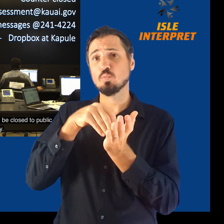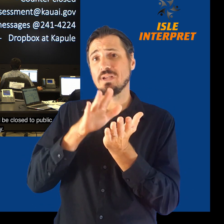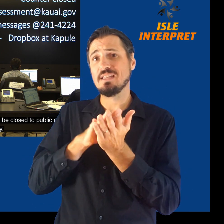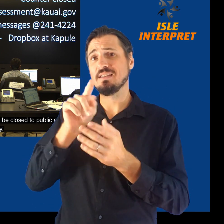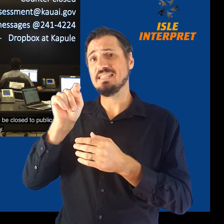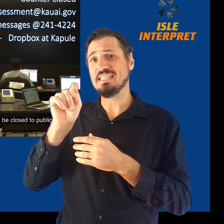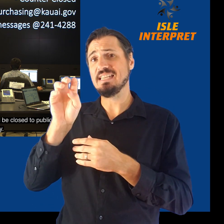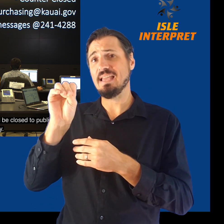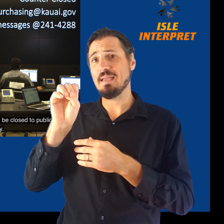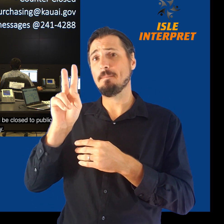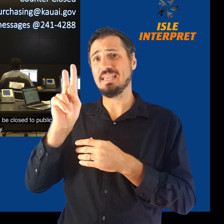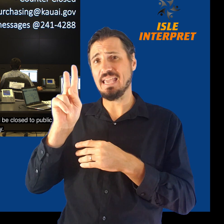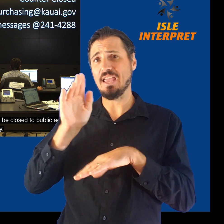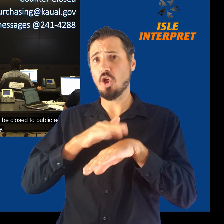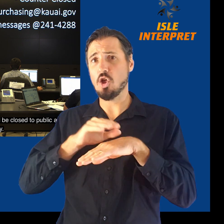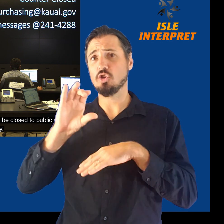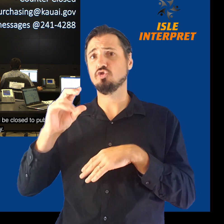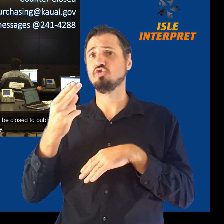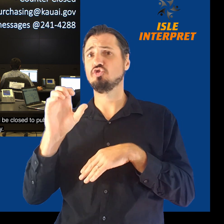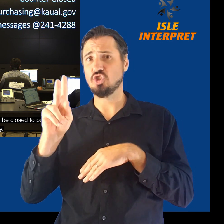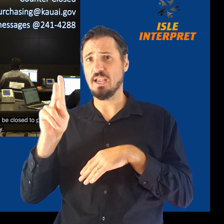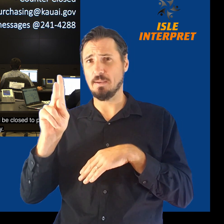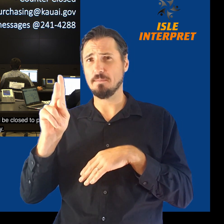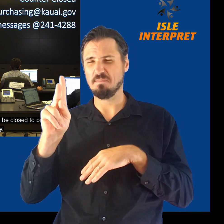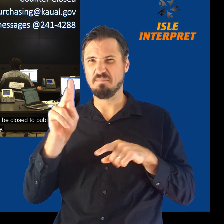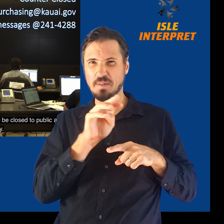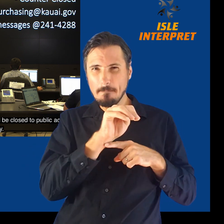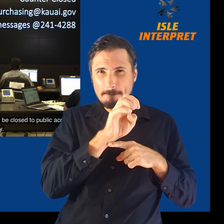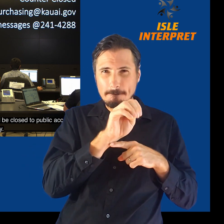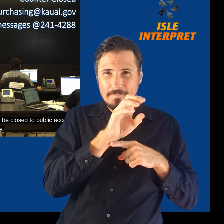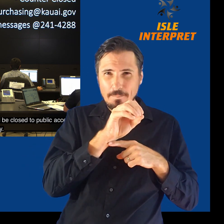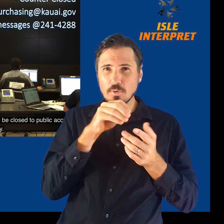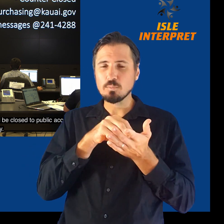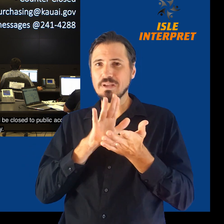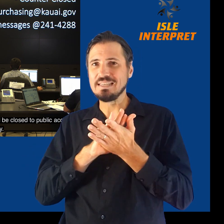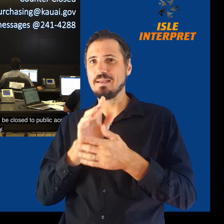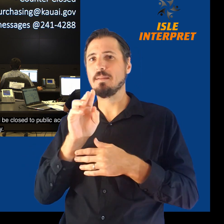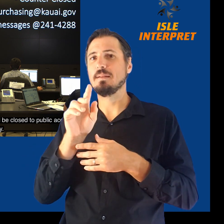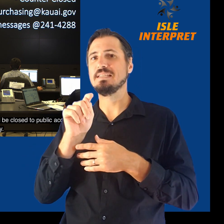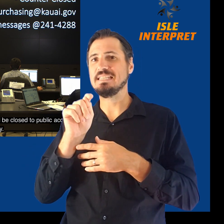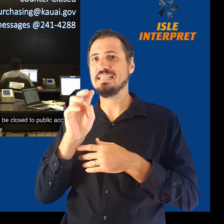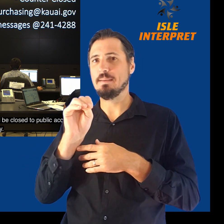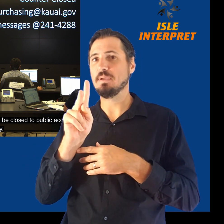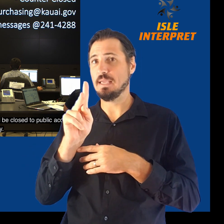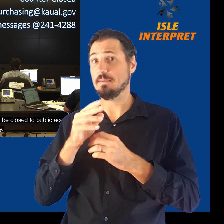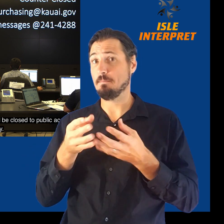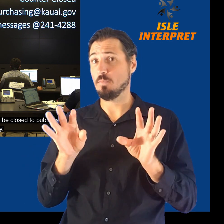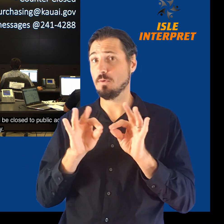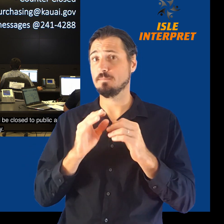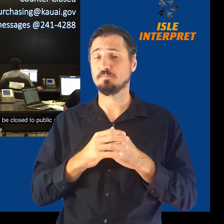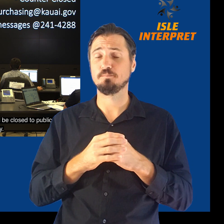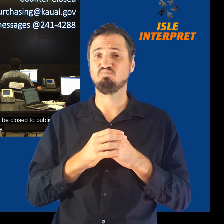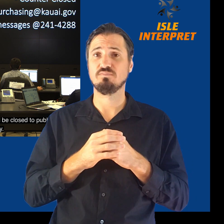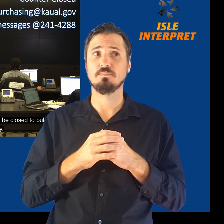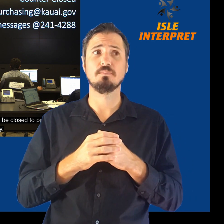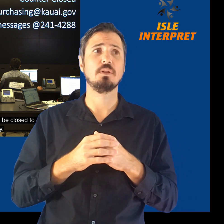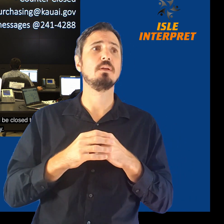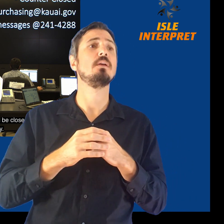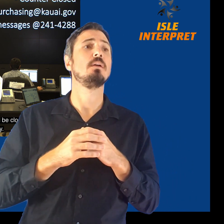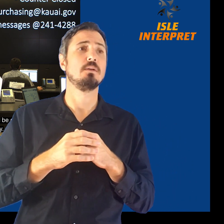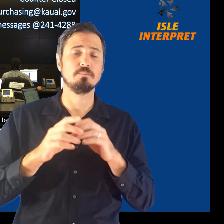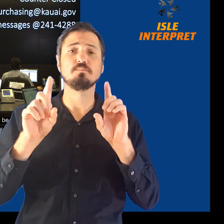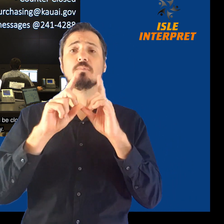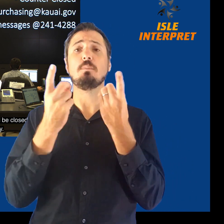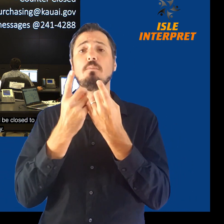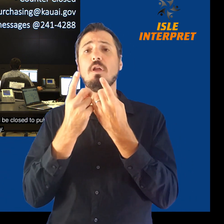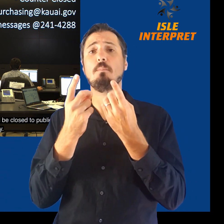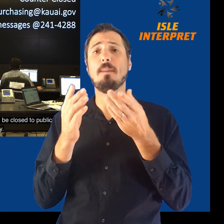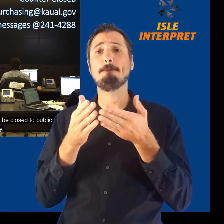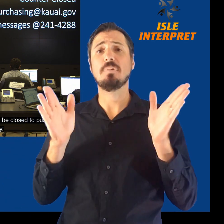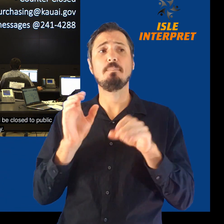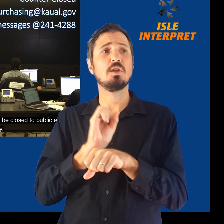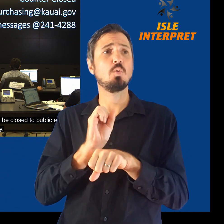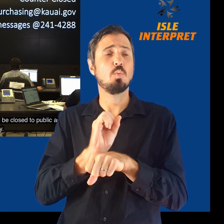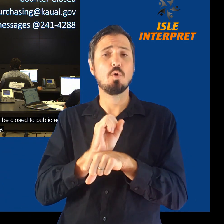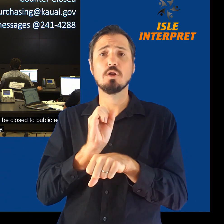The Department of Public Works Engineering Division counter will be closed to public access, however, staff continues to work digitally.